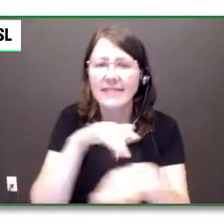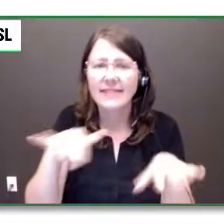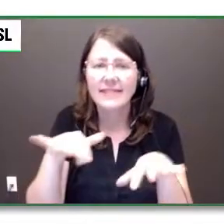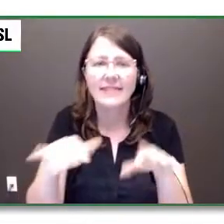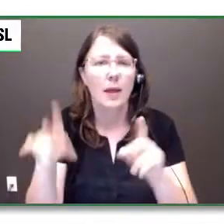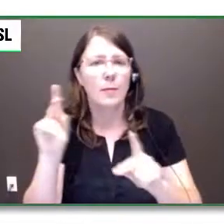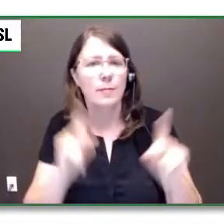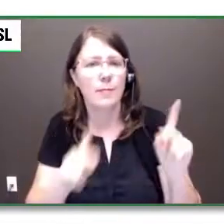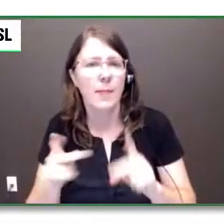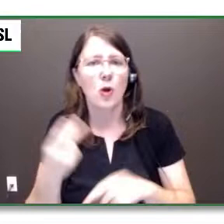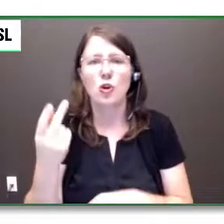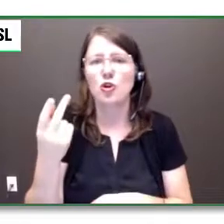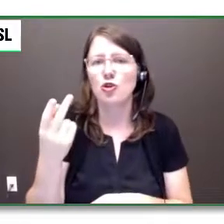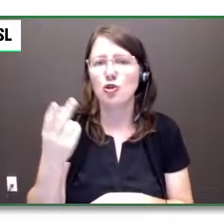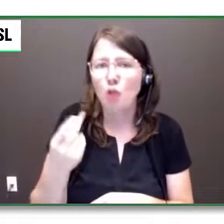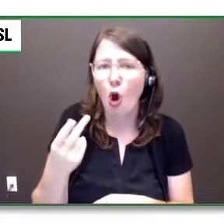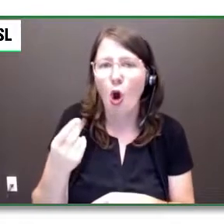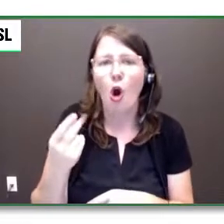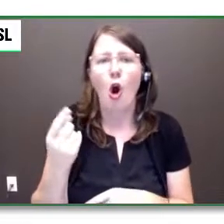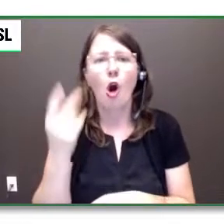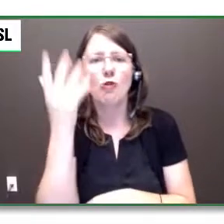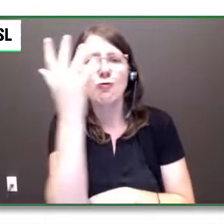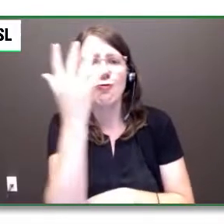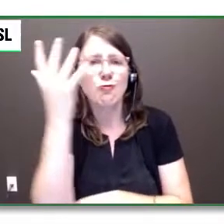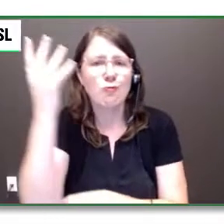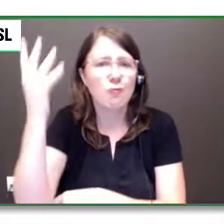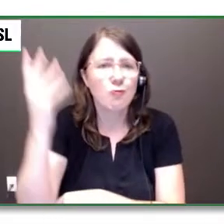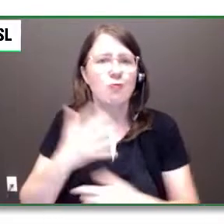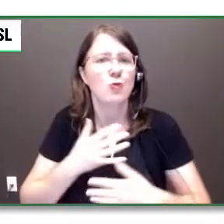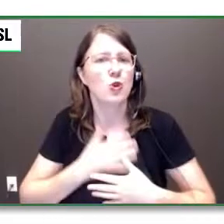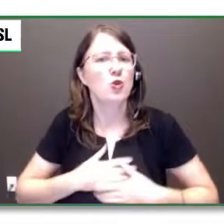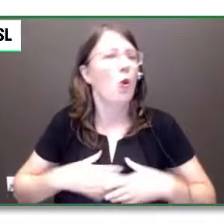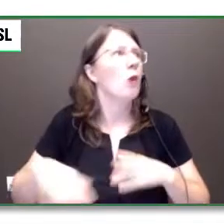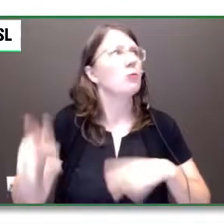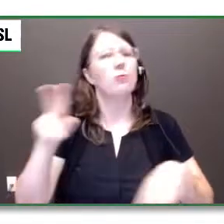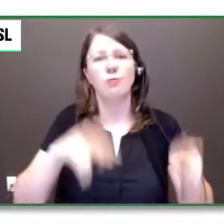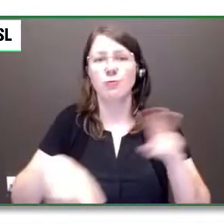scenery and this is kind of one of the things that I think about when I think